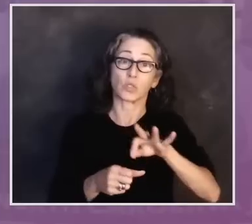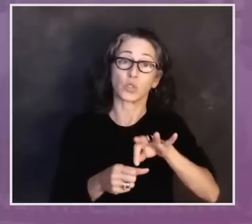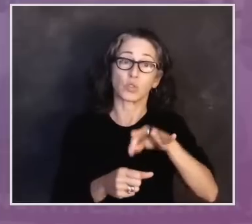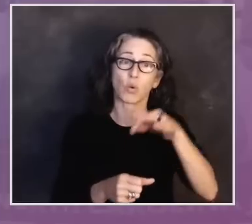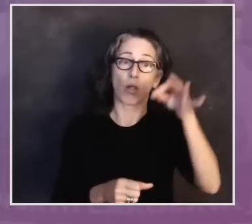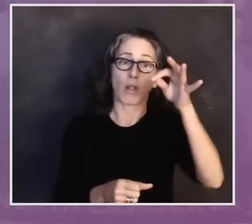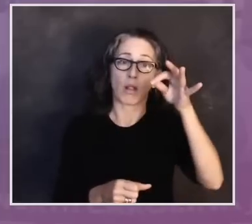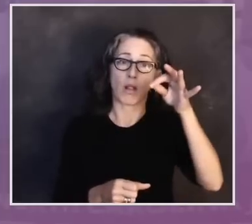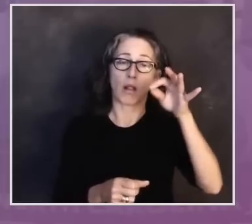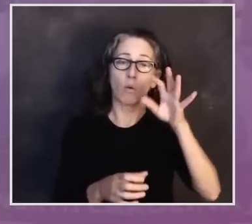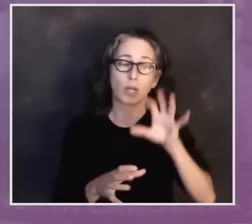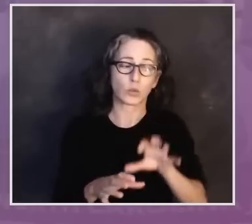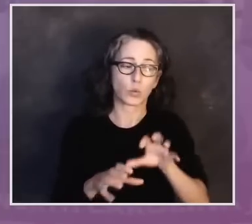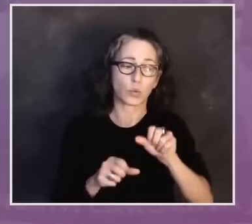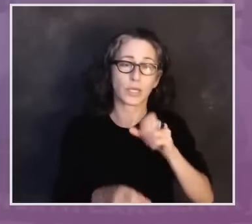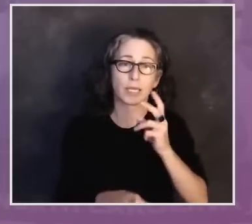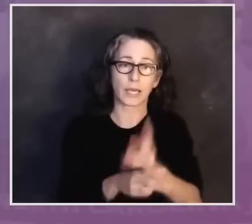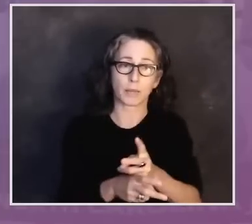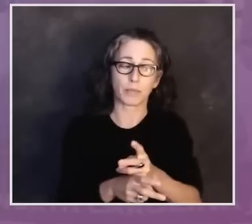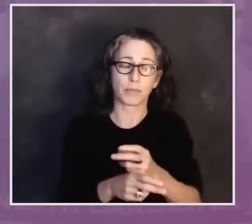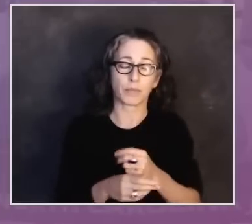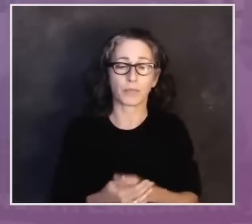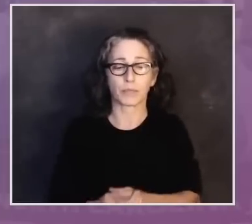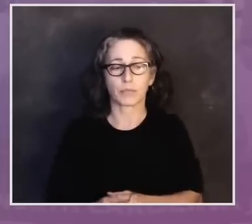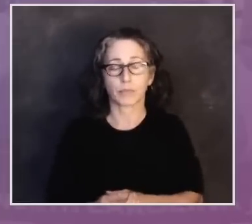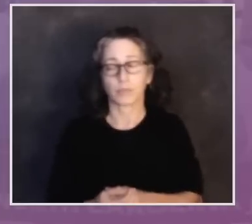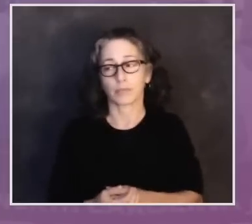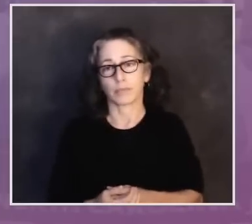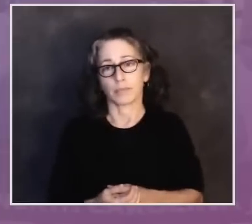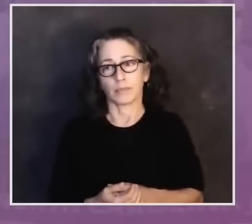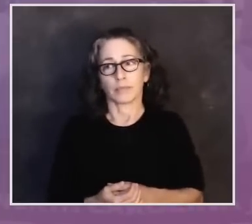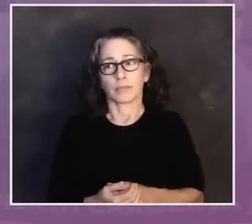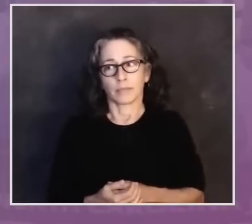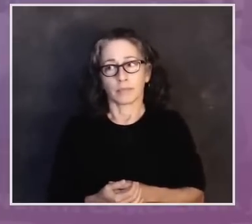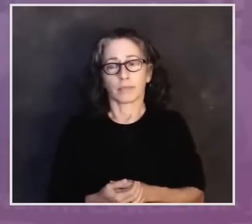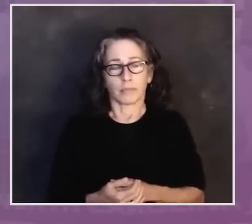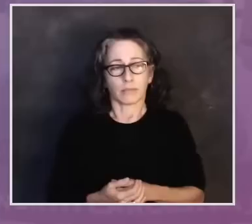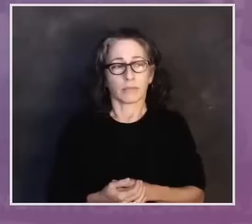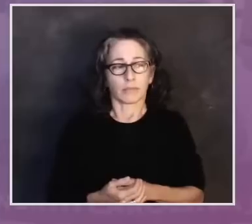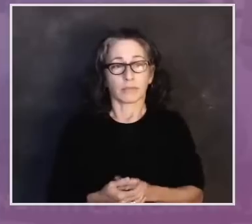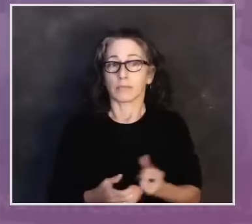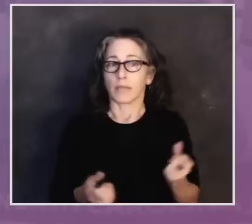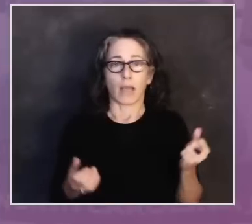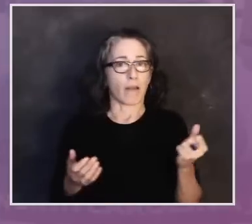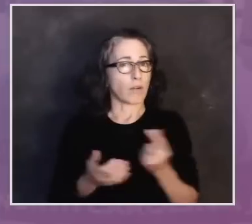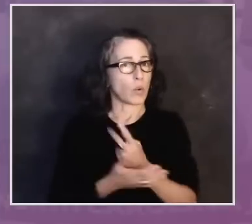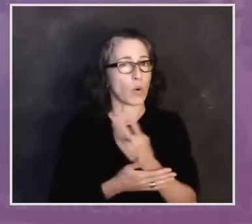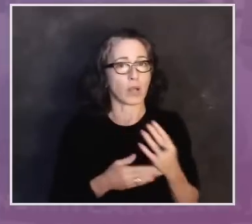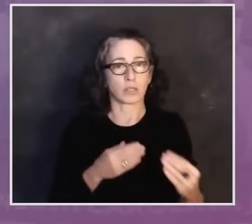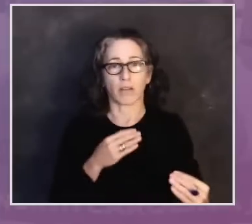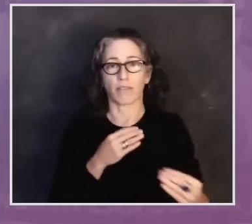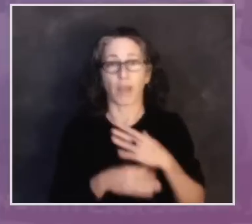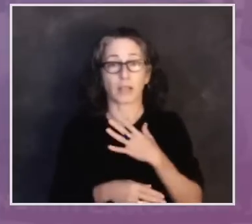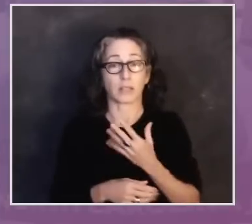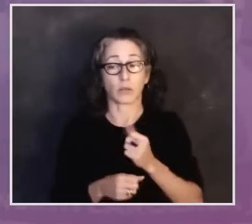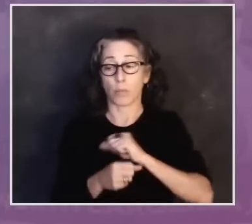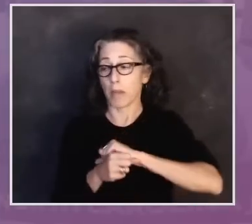TO RECLAIM THE SOUL OF THIS NATION AND THE HEART OF THIS DEMOCRACY THAT WE ALL WISH TO RECLAIM.